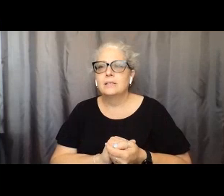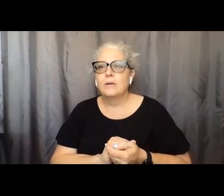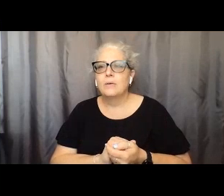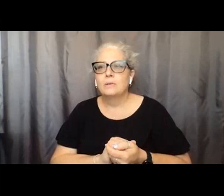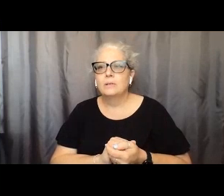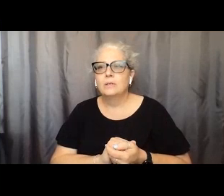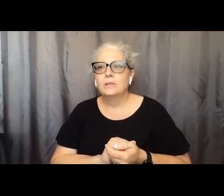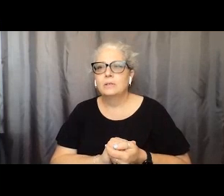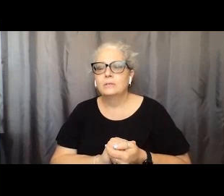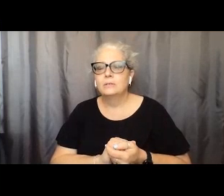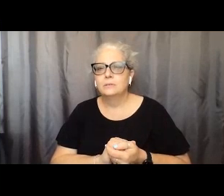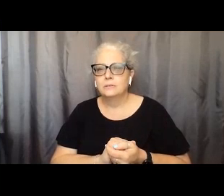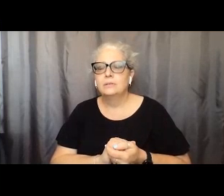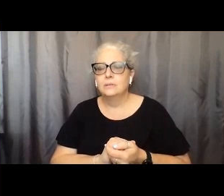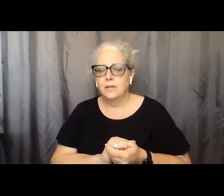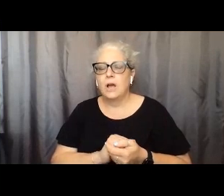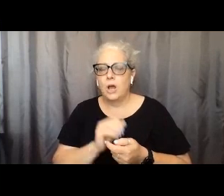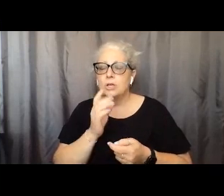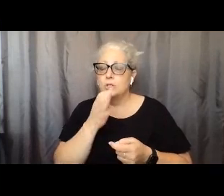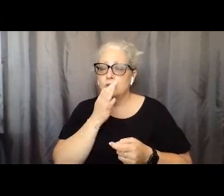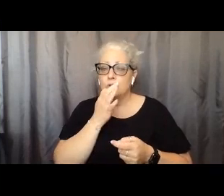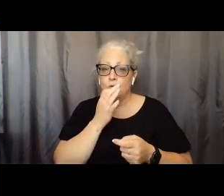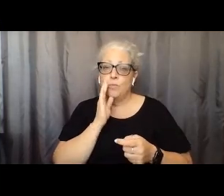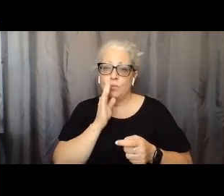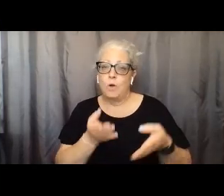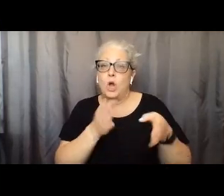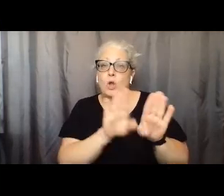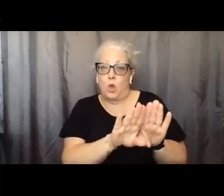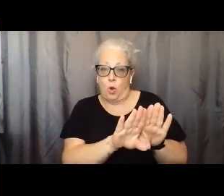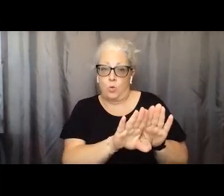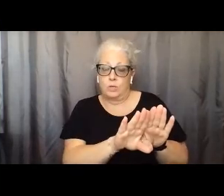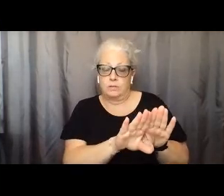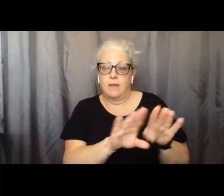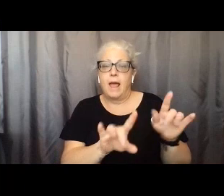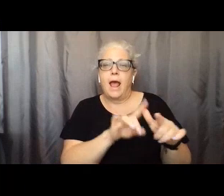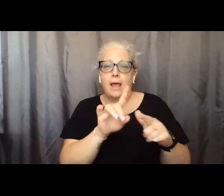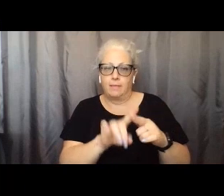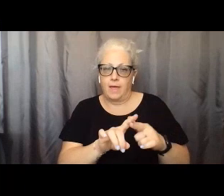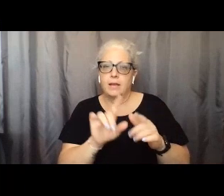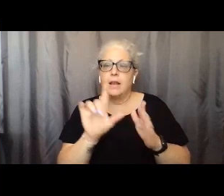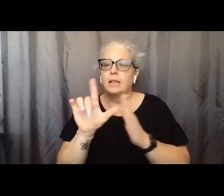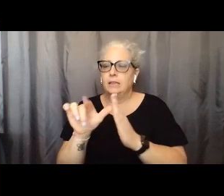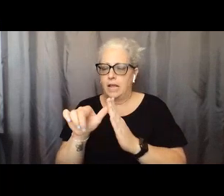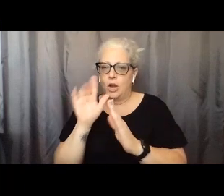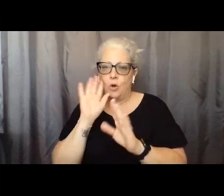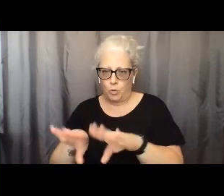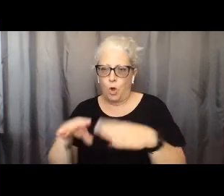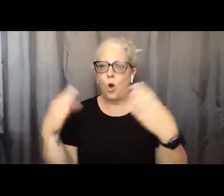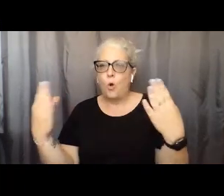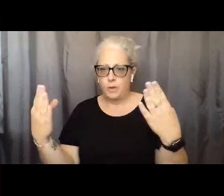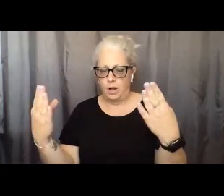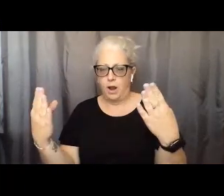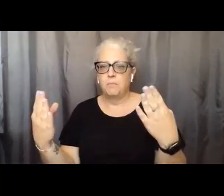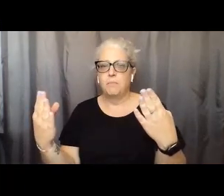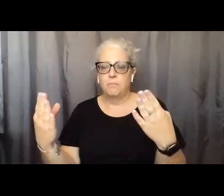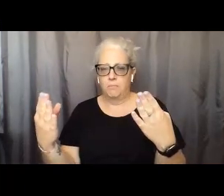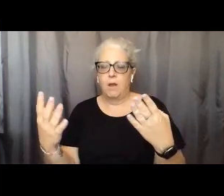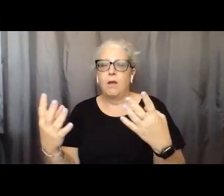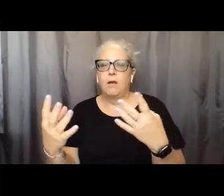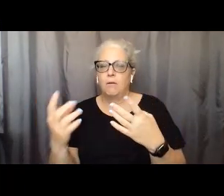we will reopen up public engagement to allow for continued responses about our campus.